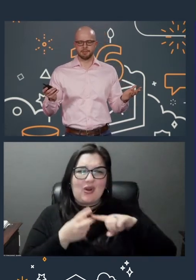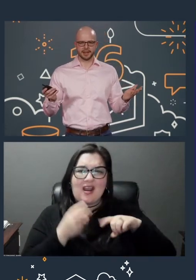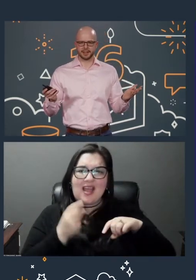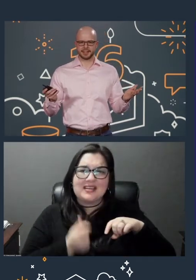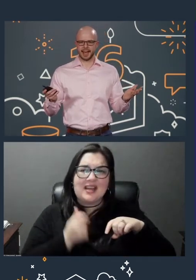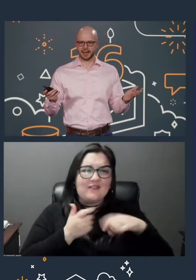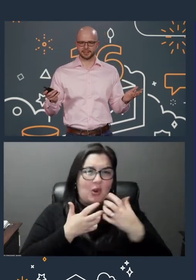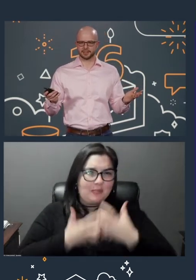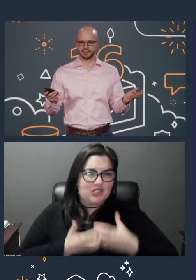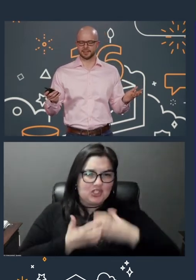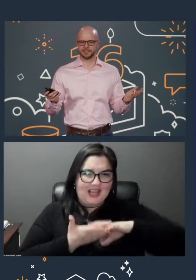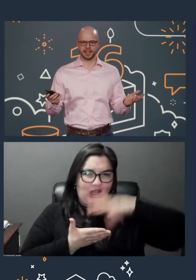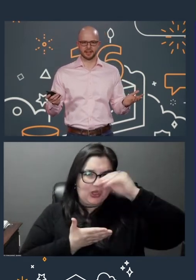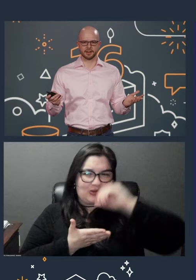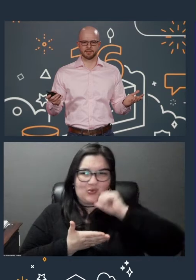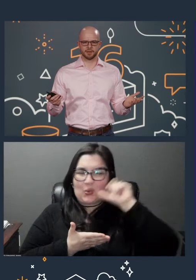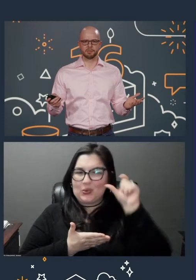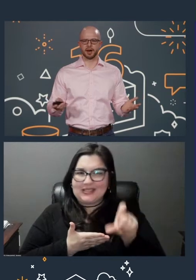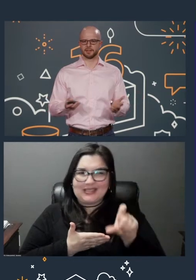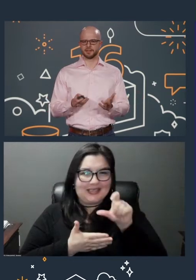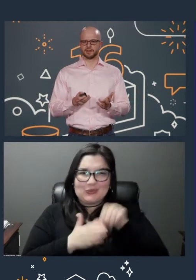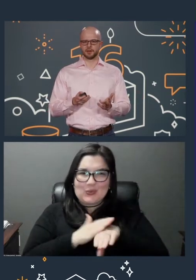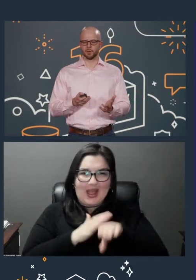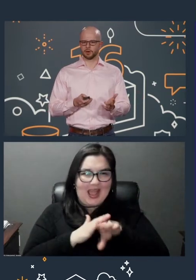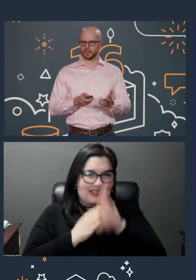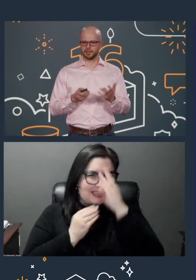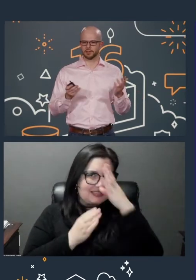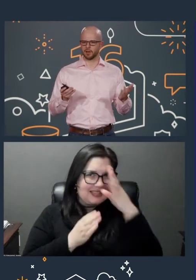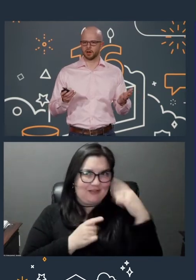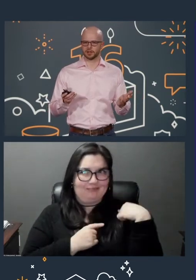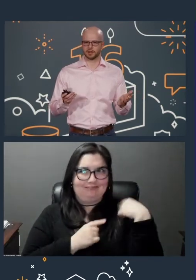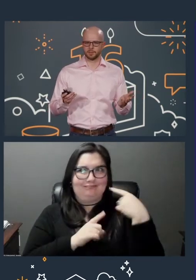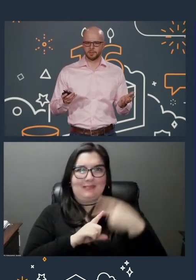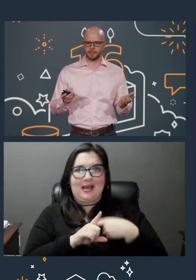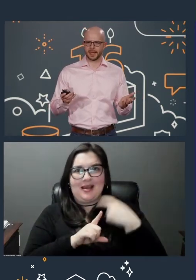may not need to access this data for months, or even longer.